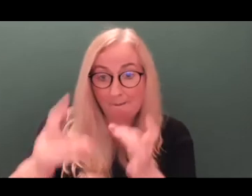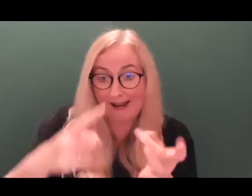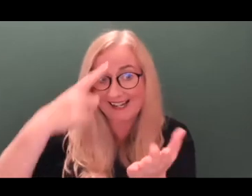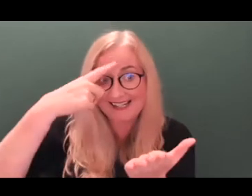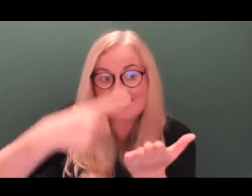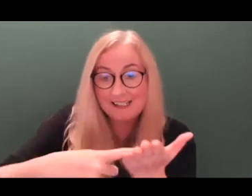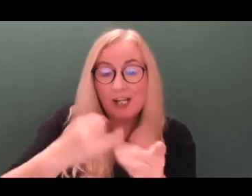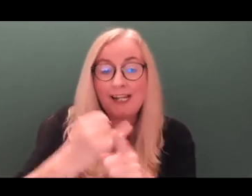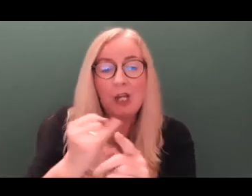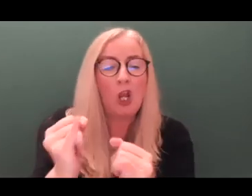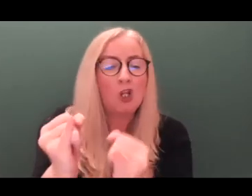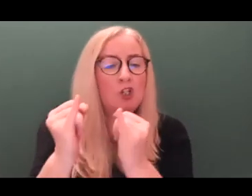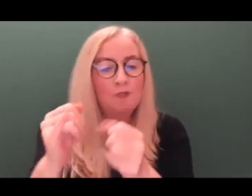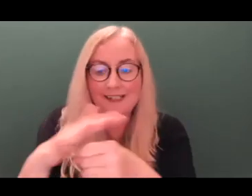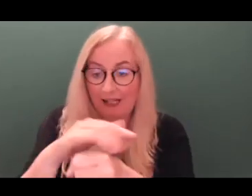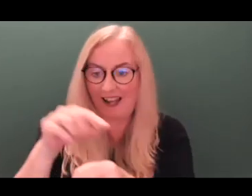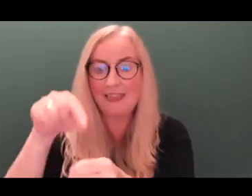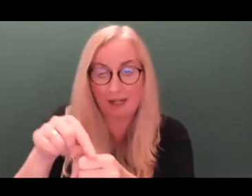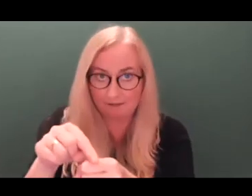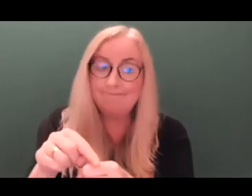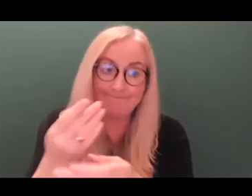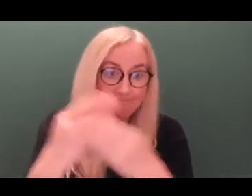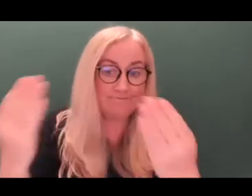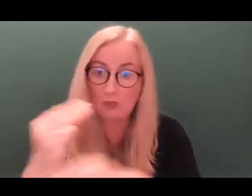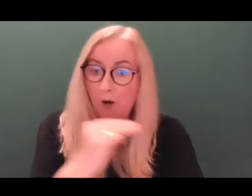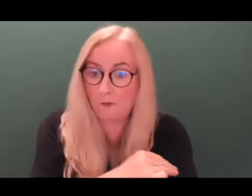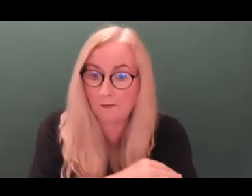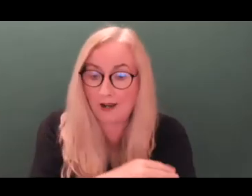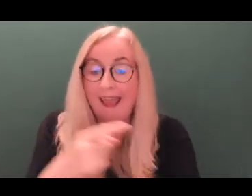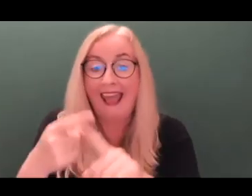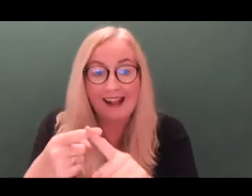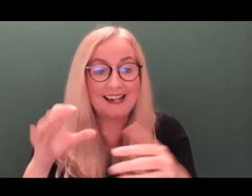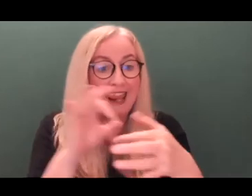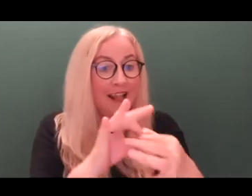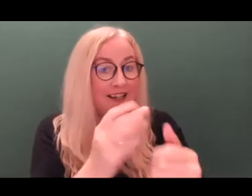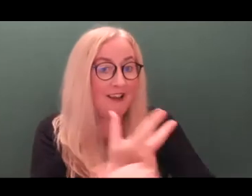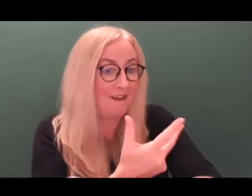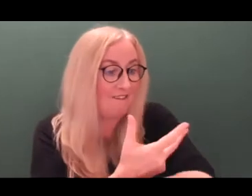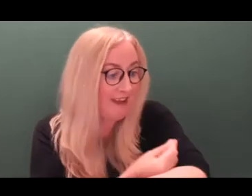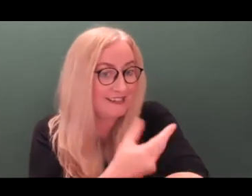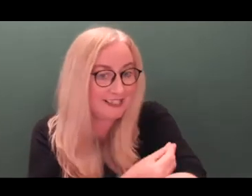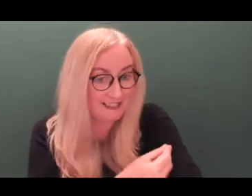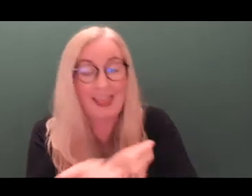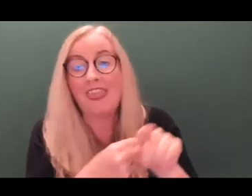has been really problematic and around the vaccine uptake has also been problematic. I don't want to